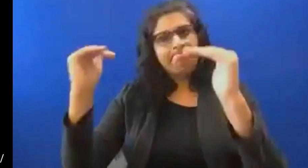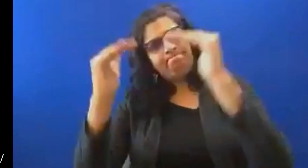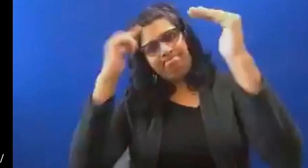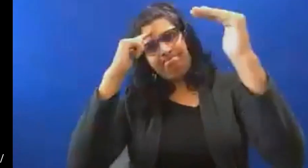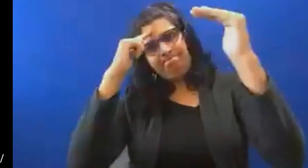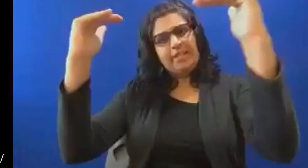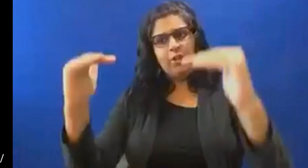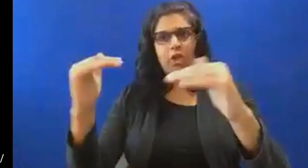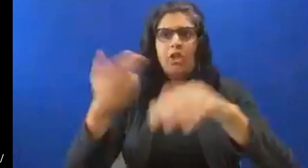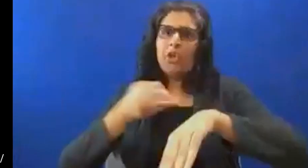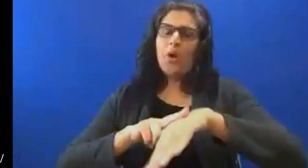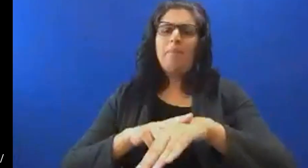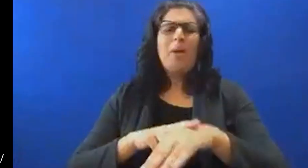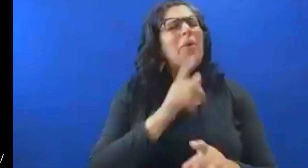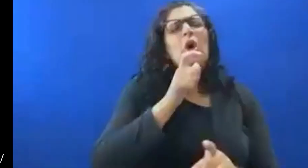Who decided what normal looks like?